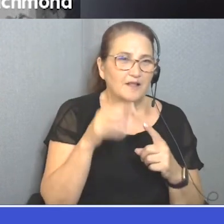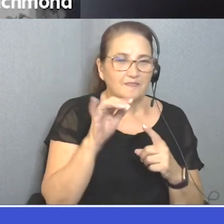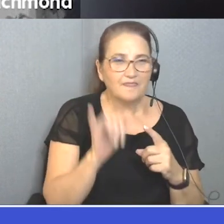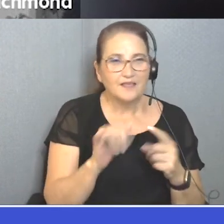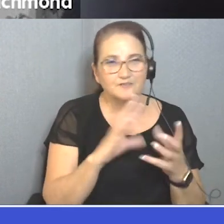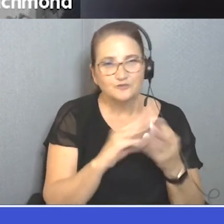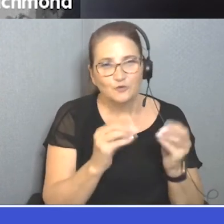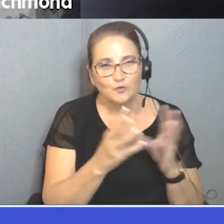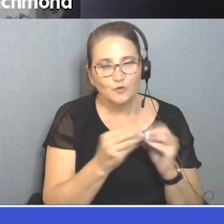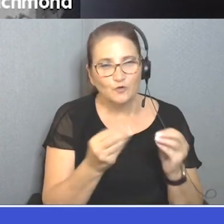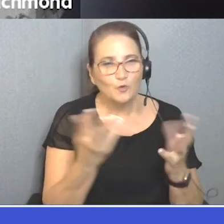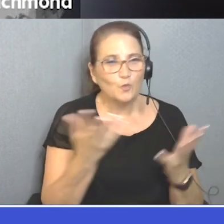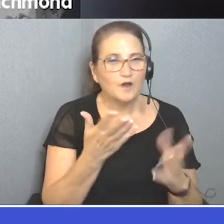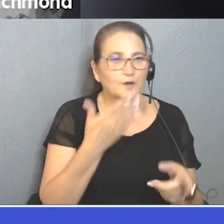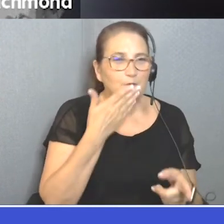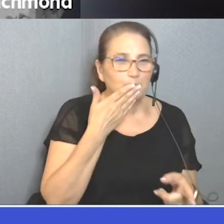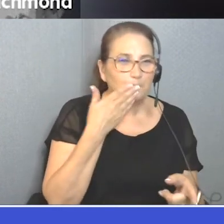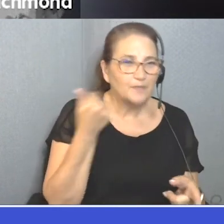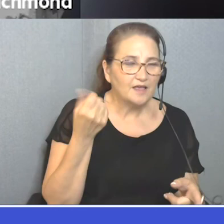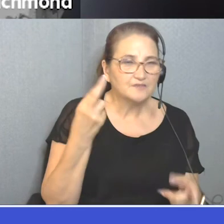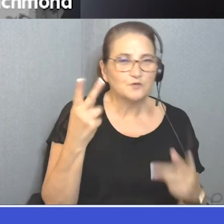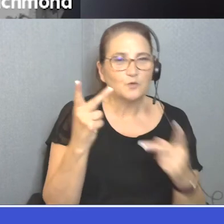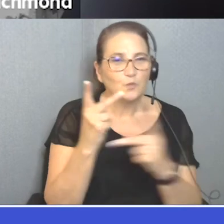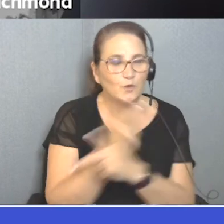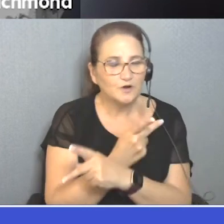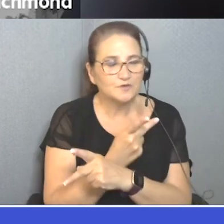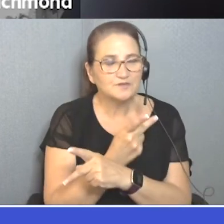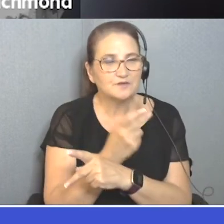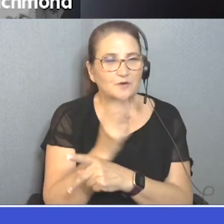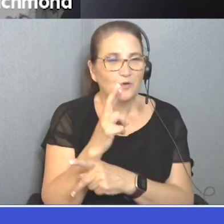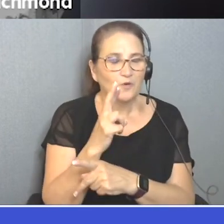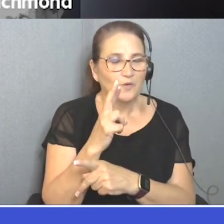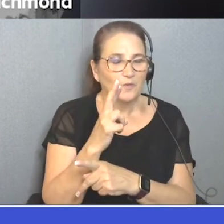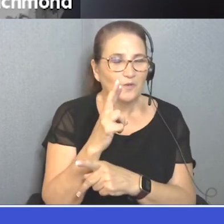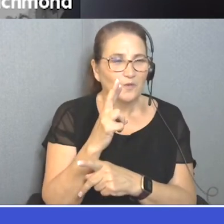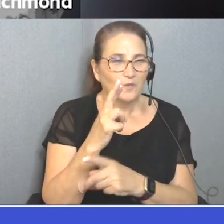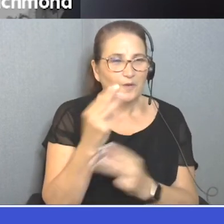think about, what was your best, slash,